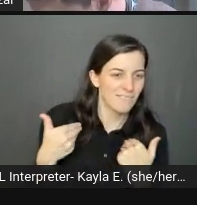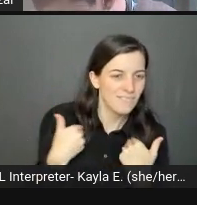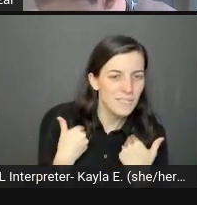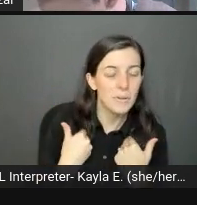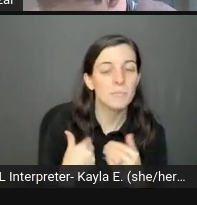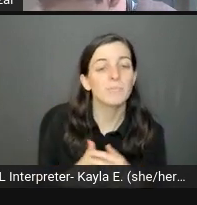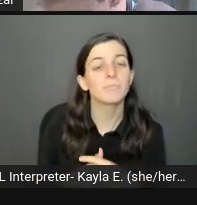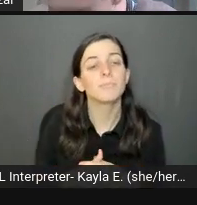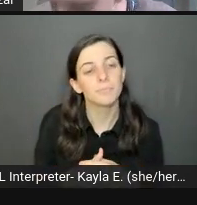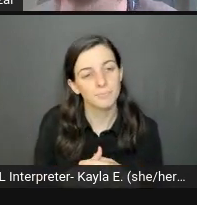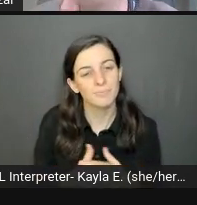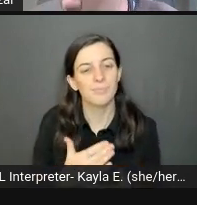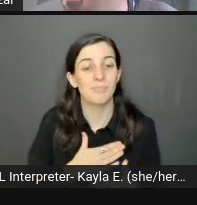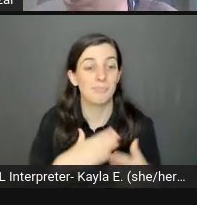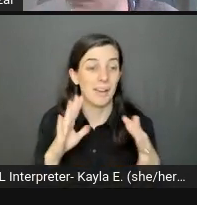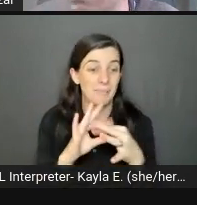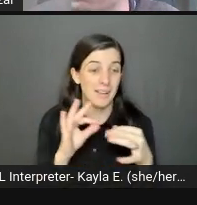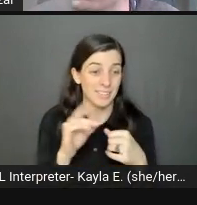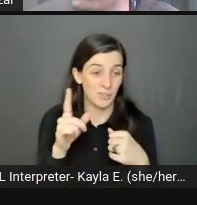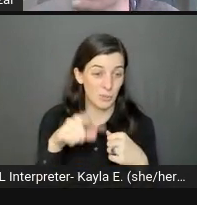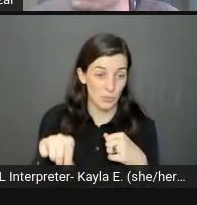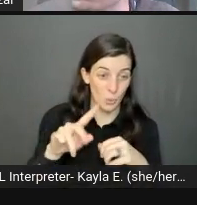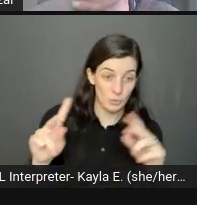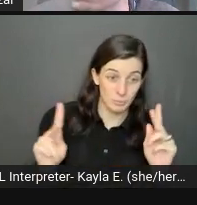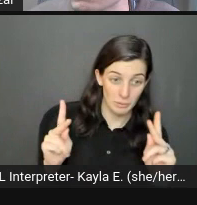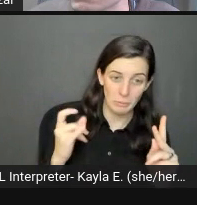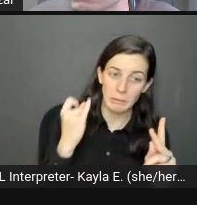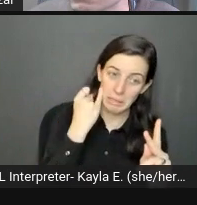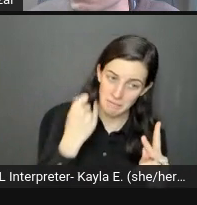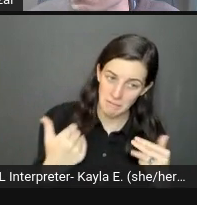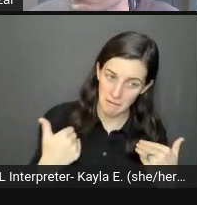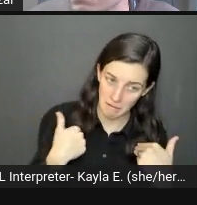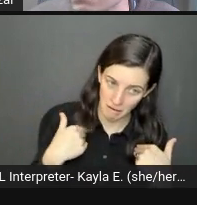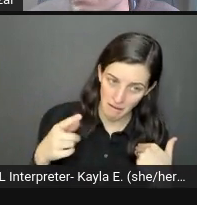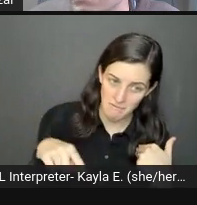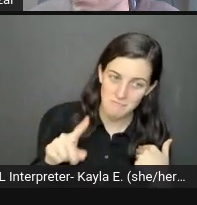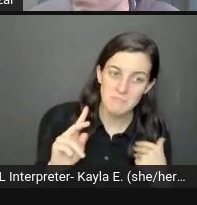My message to them, if there are any of them, is that the very moment you are unable